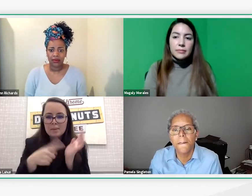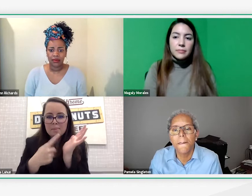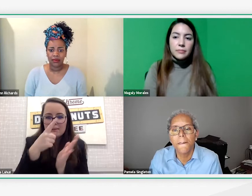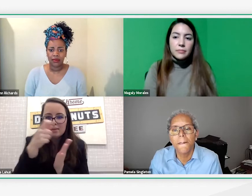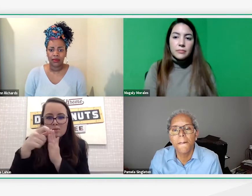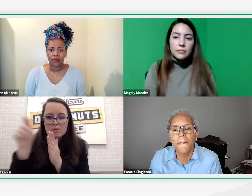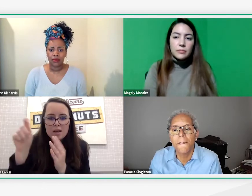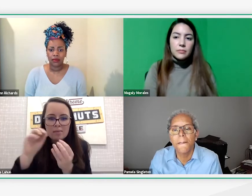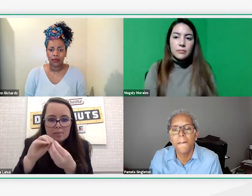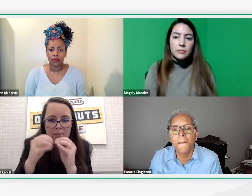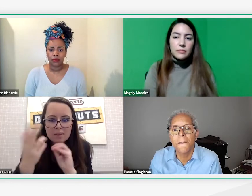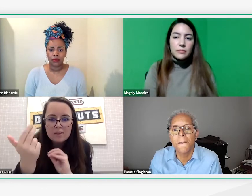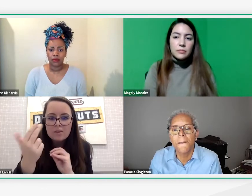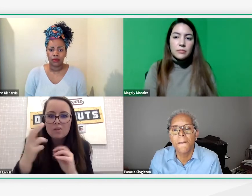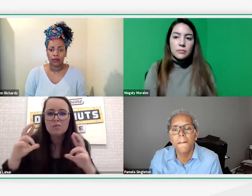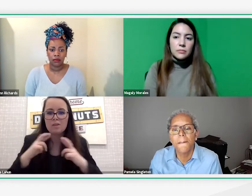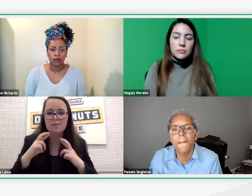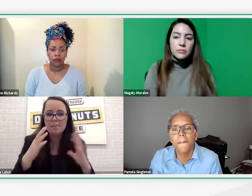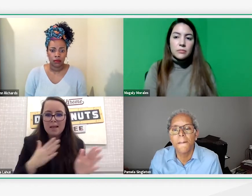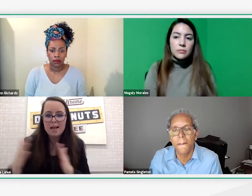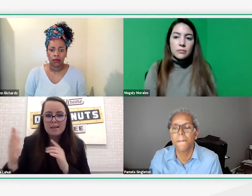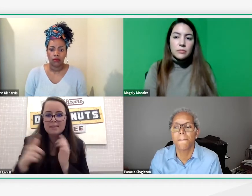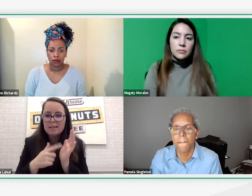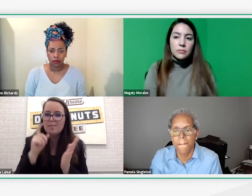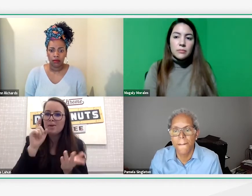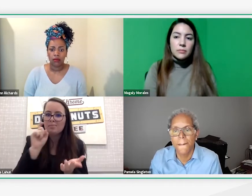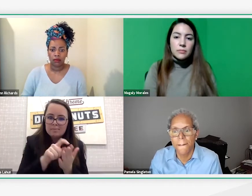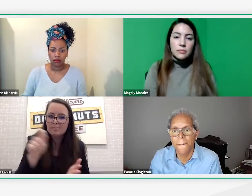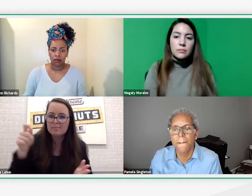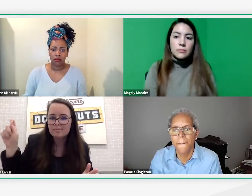Yeah. A good check box is #13,